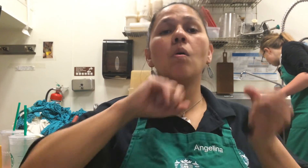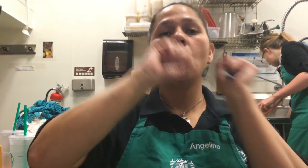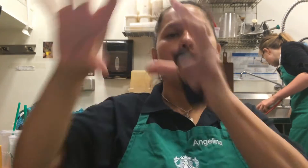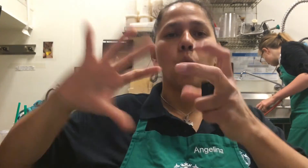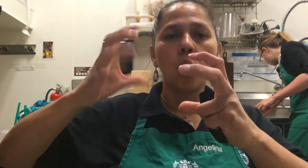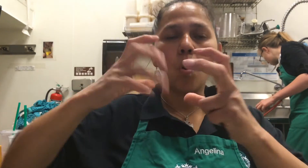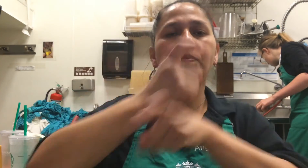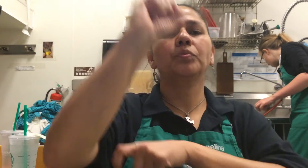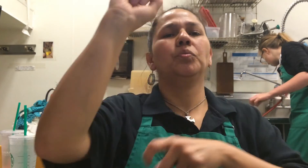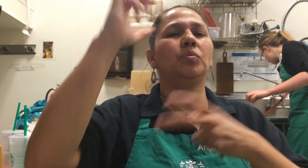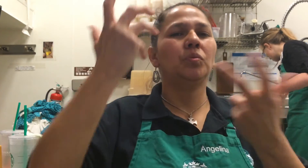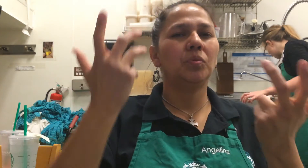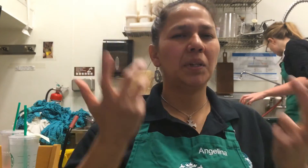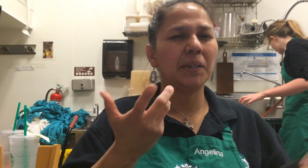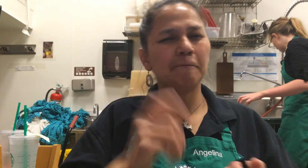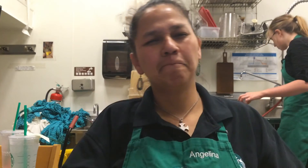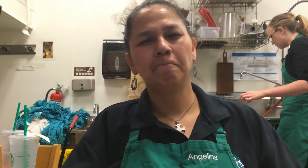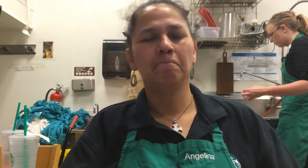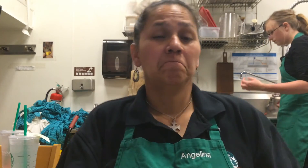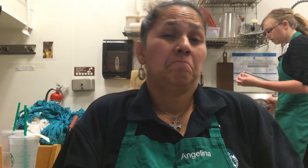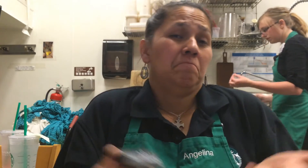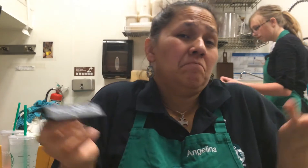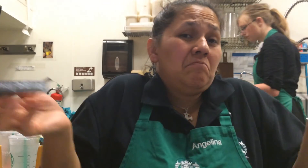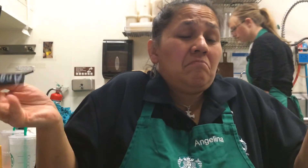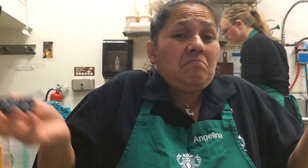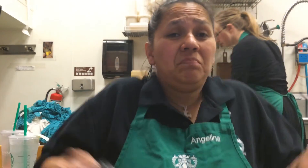Often I forgot about the pin when I do laundry and end up ruining the apron